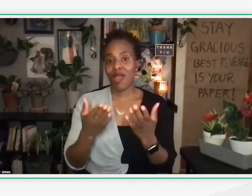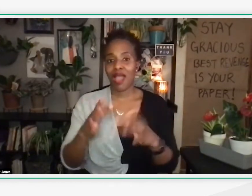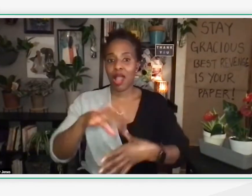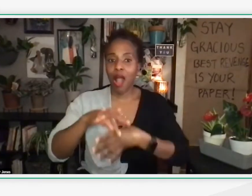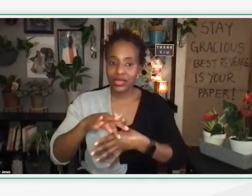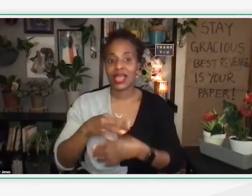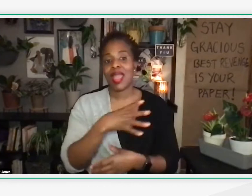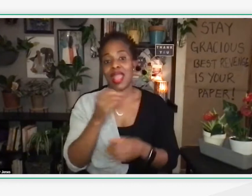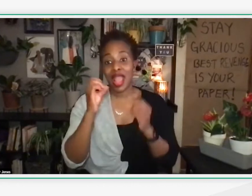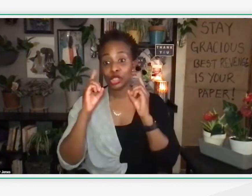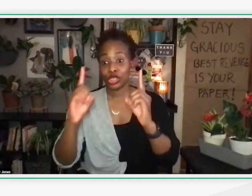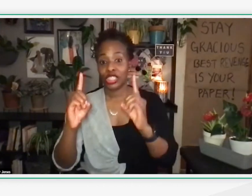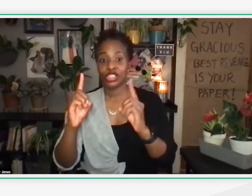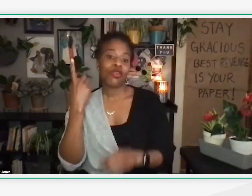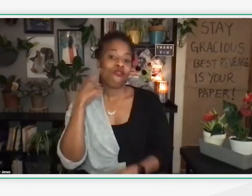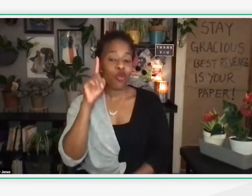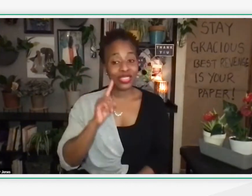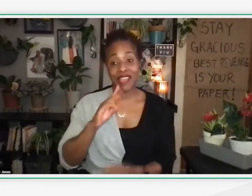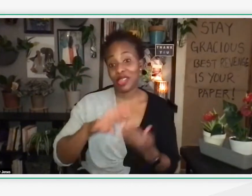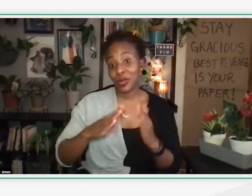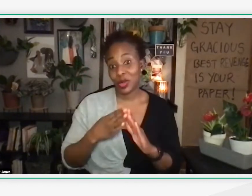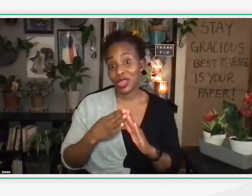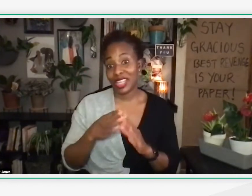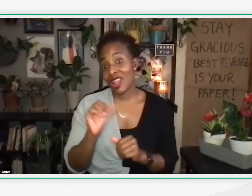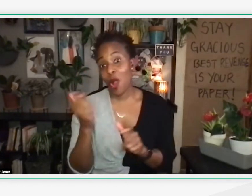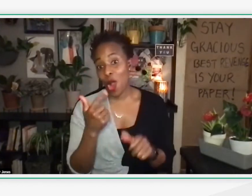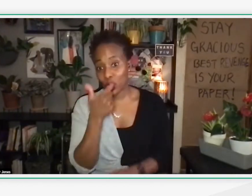this event, to provide content and education for the deaf community,